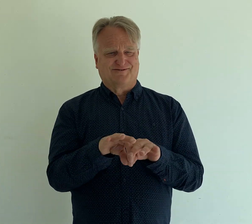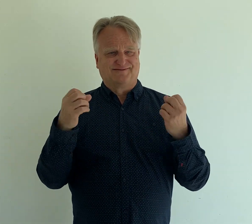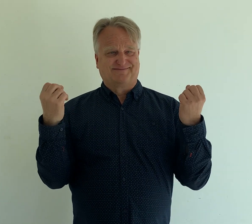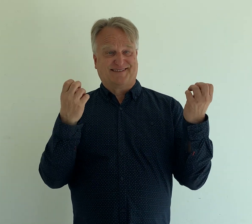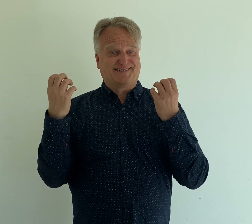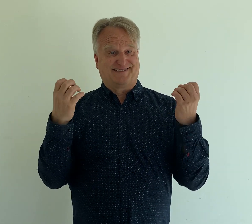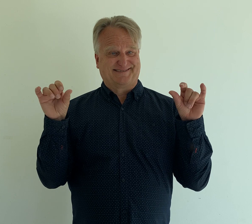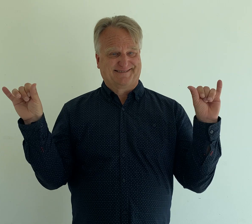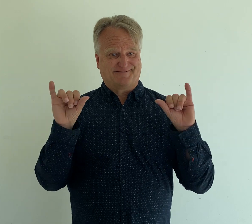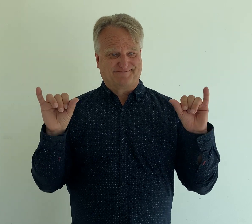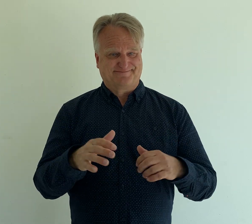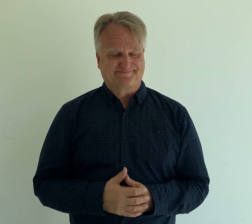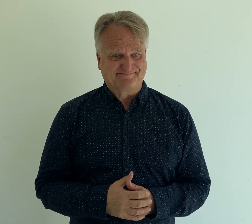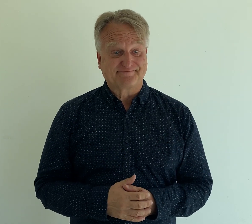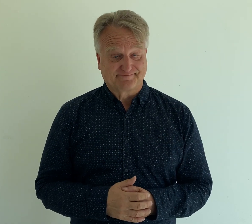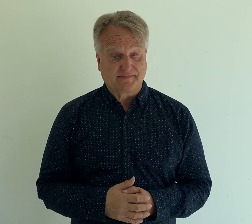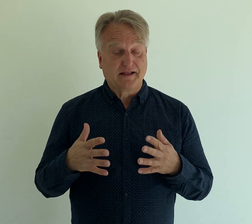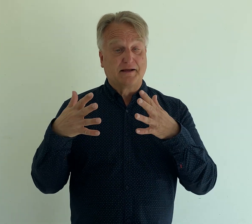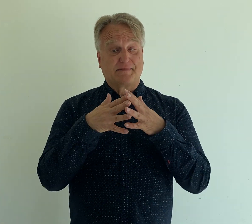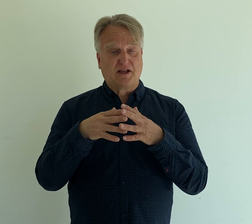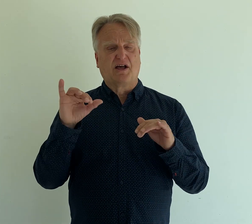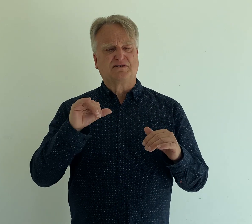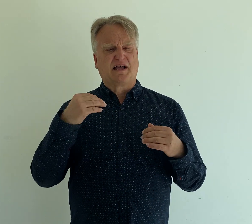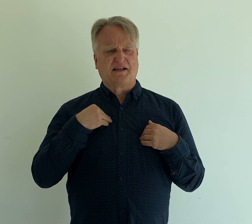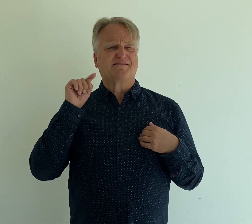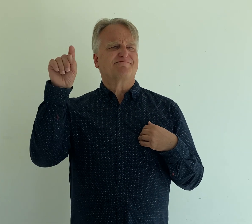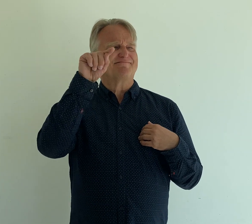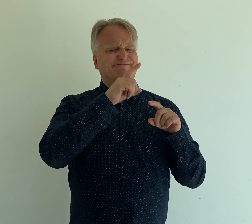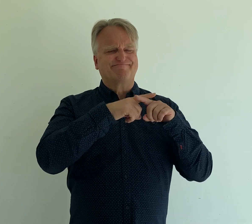with the emphasis on core values such as the use of sign language. In addition to Fremont and Rochester,